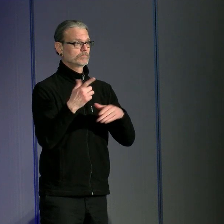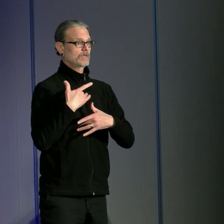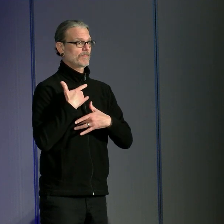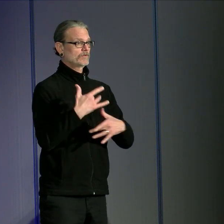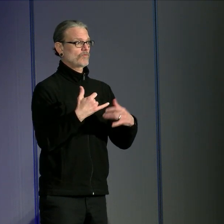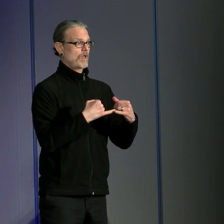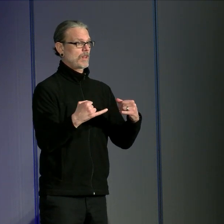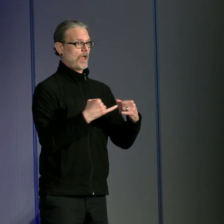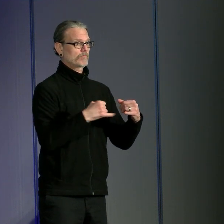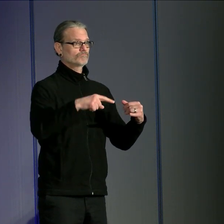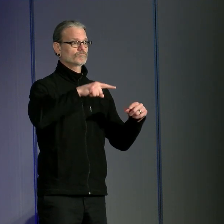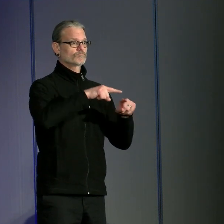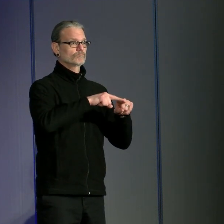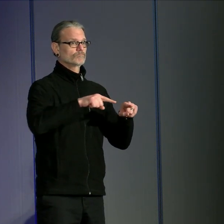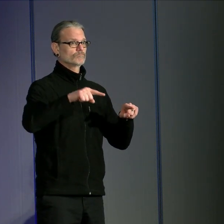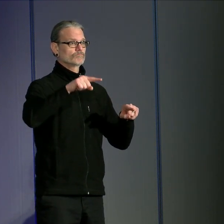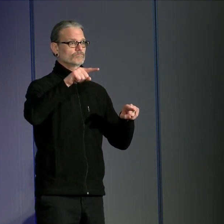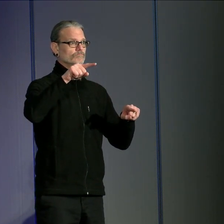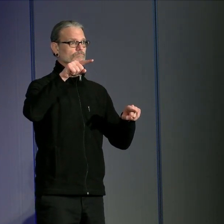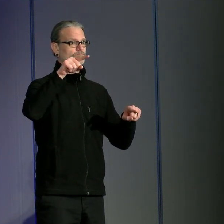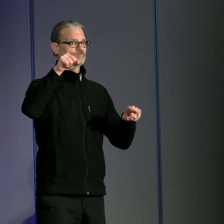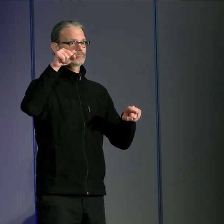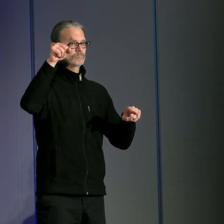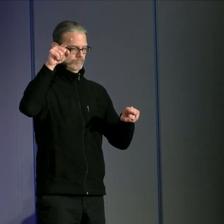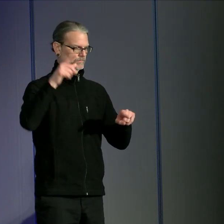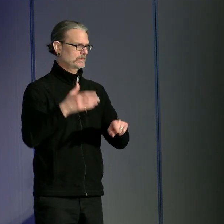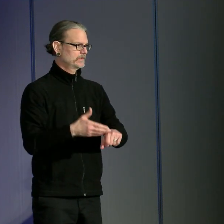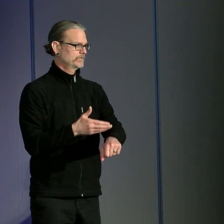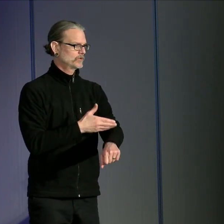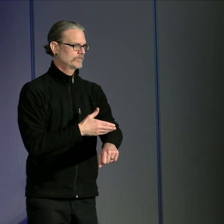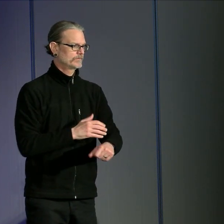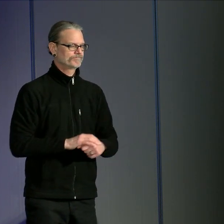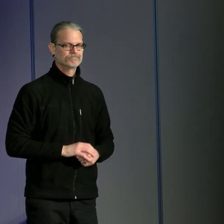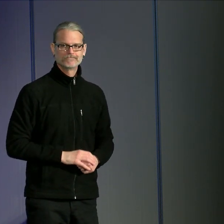Let me go back to our dashboard.